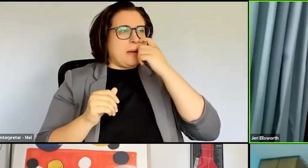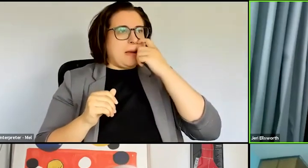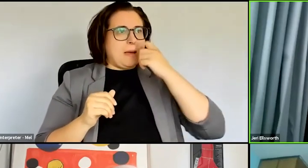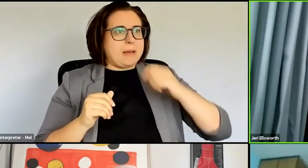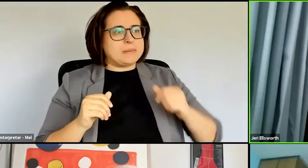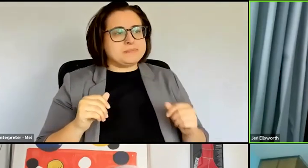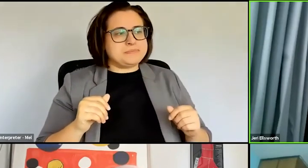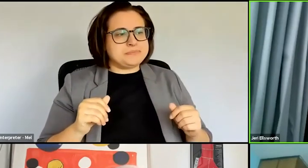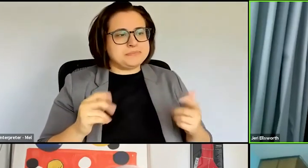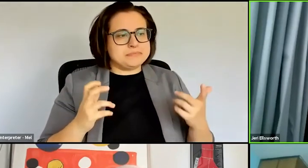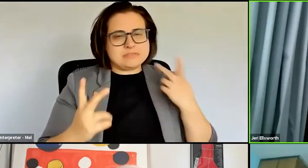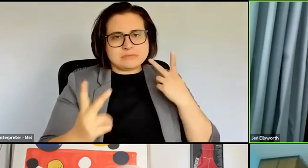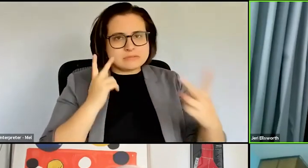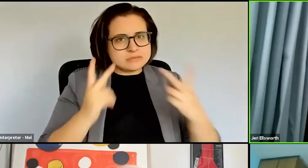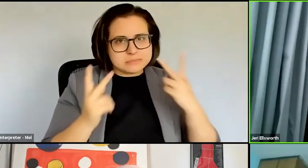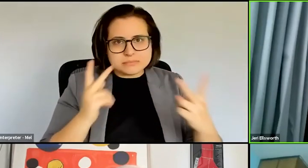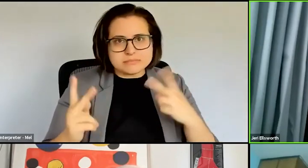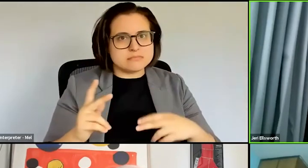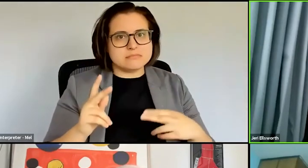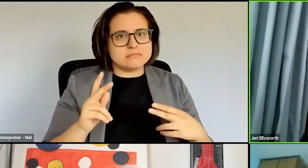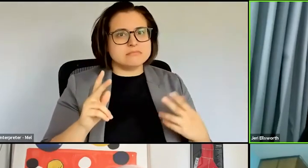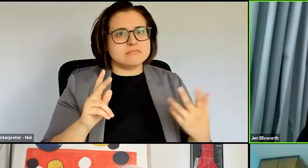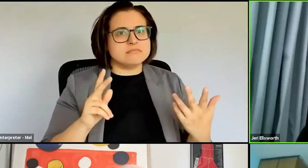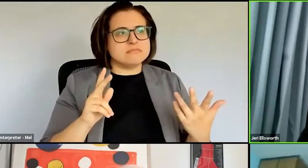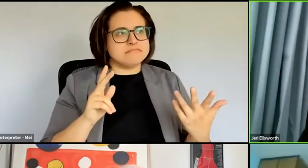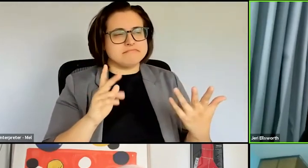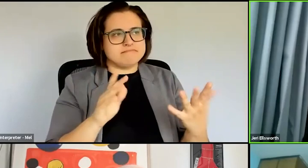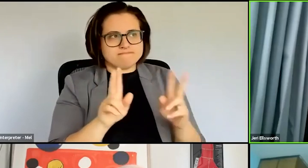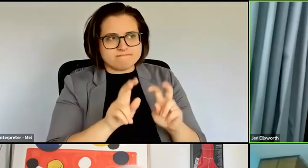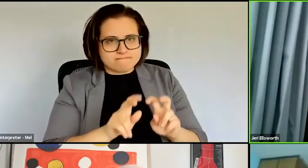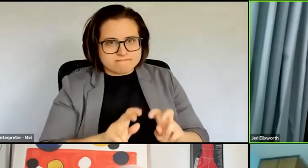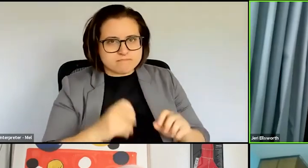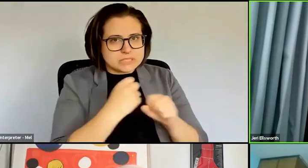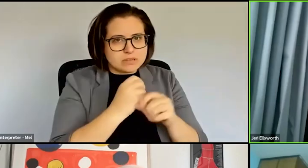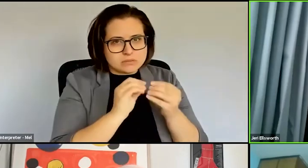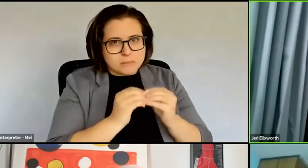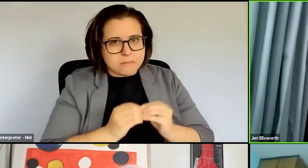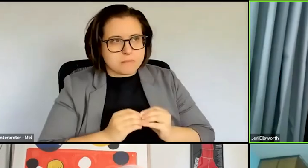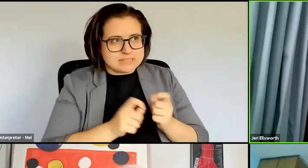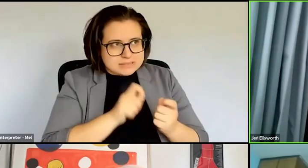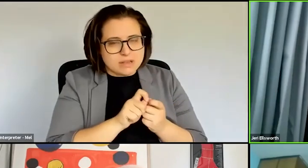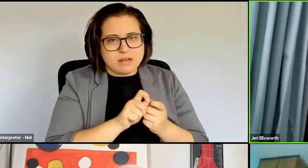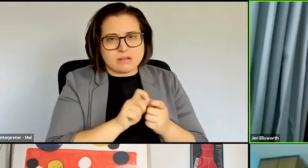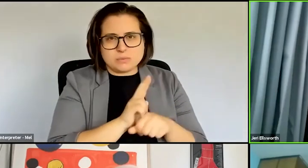extreme level on how our users are actually using our device, so you know the days of focus groups,